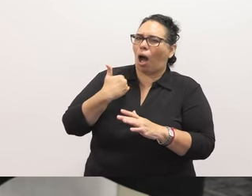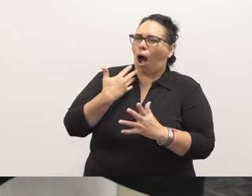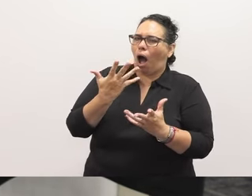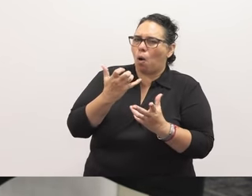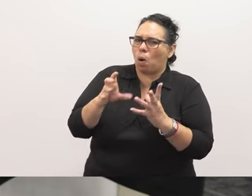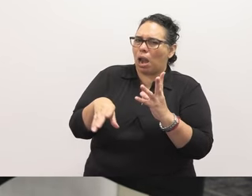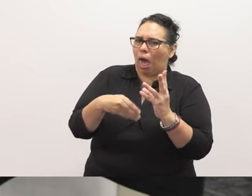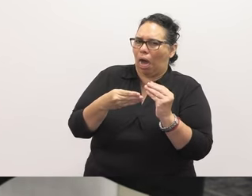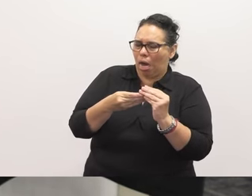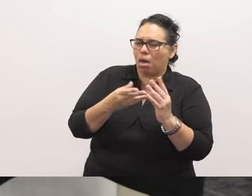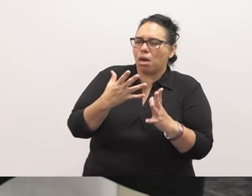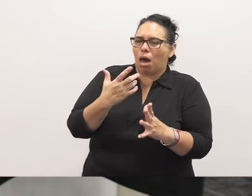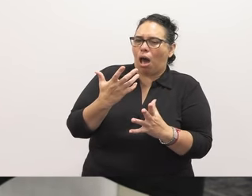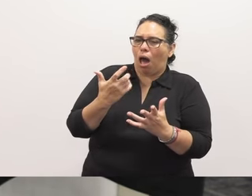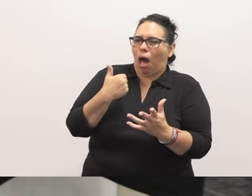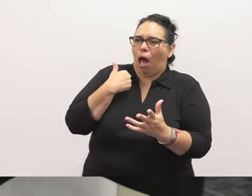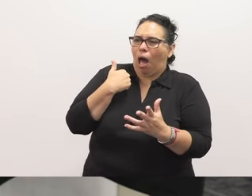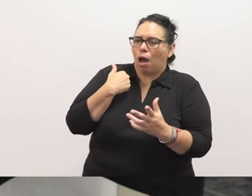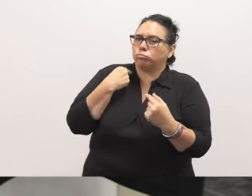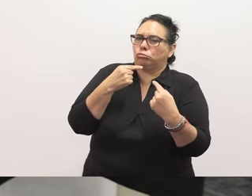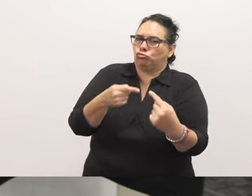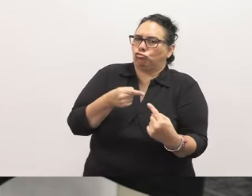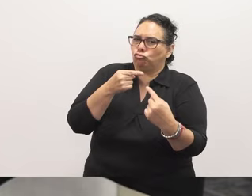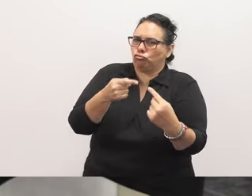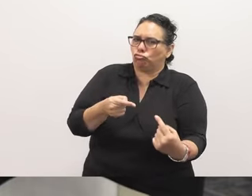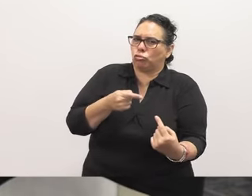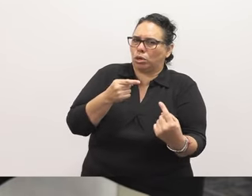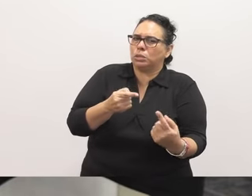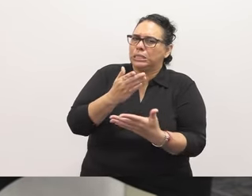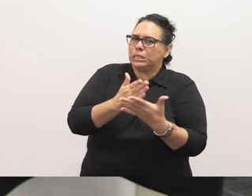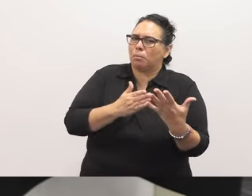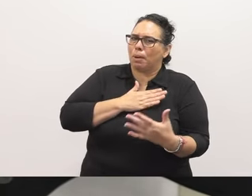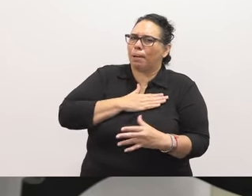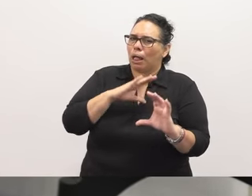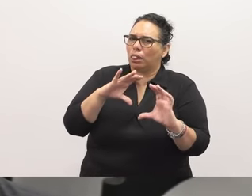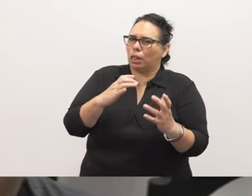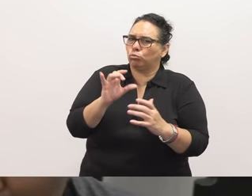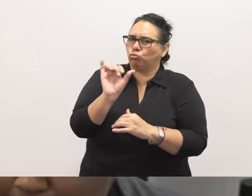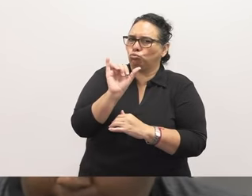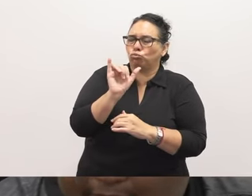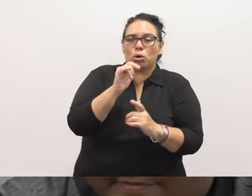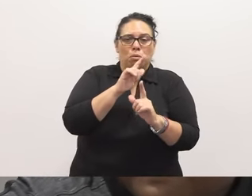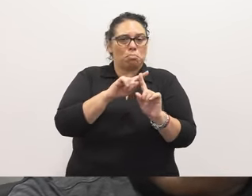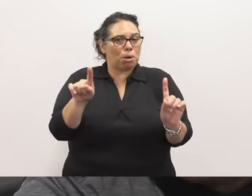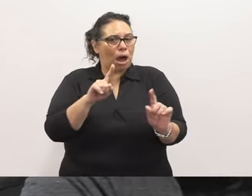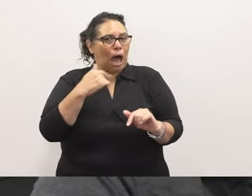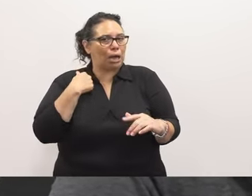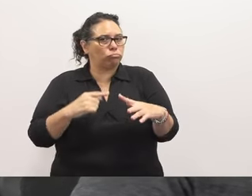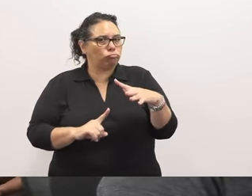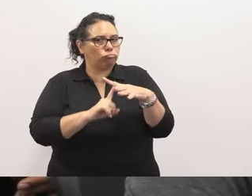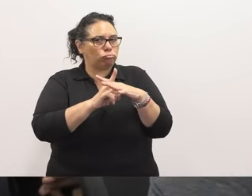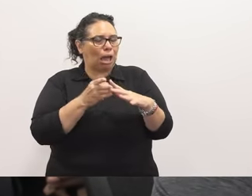like, I ain't lie, I was struggling a little bit with some of my classes, but I used to come after school and to Ms. Bryant class